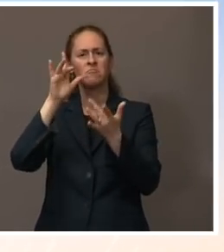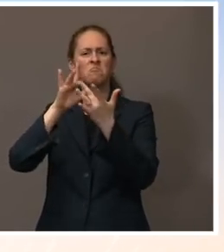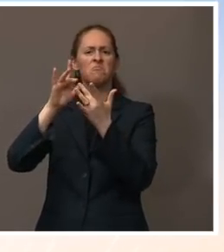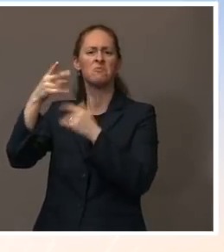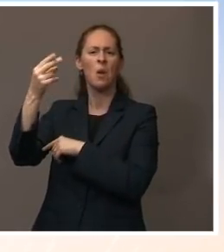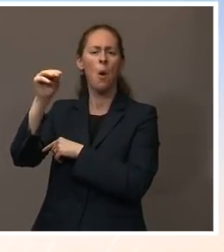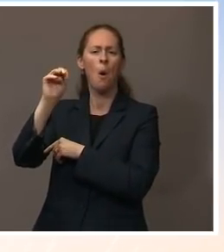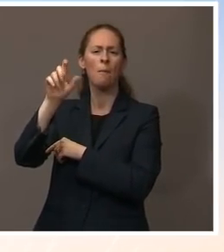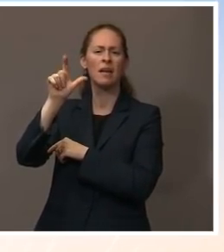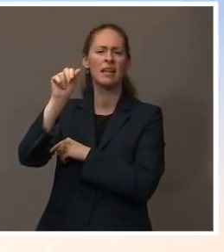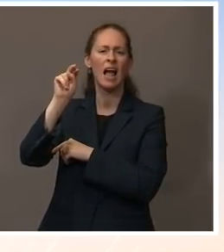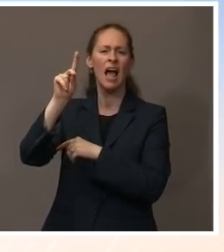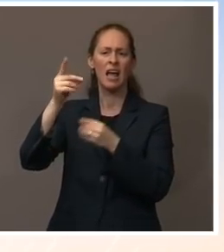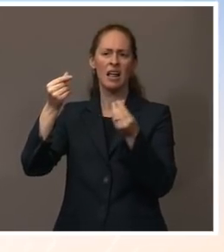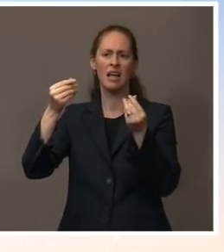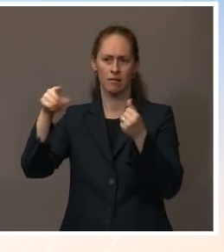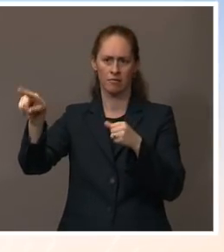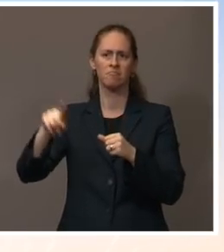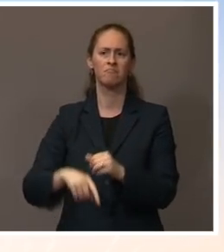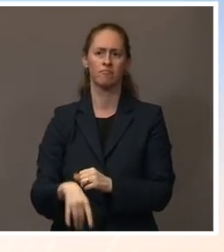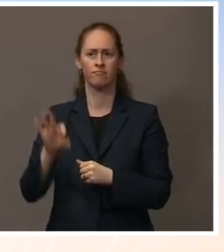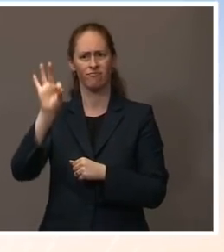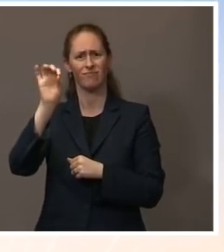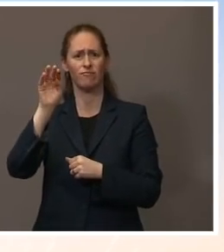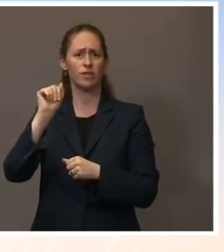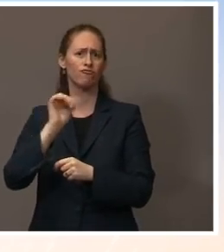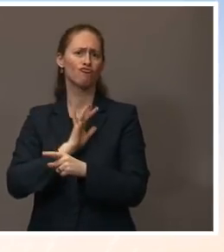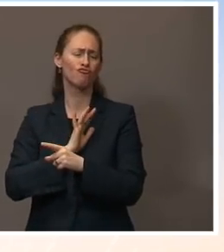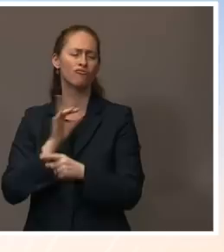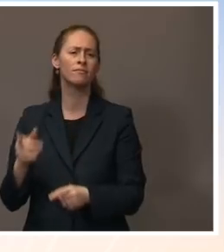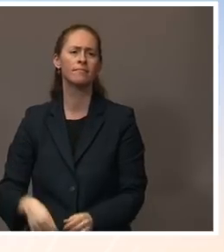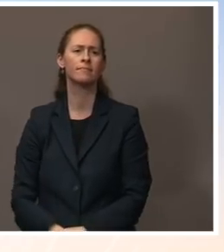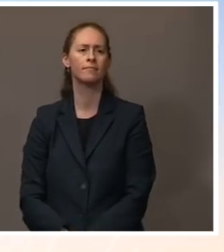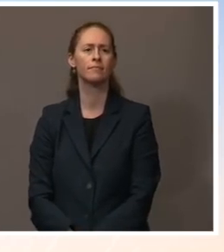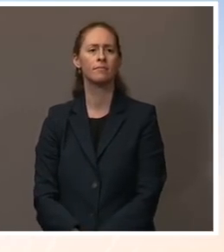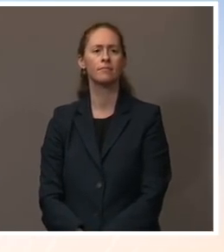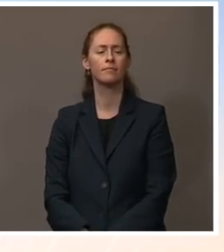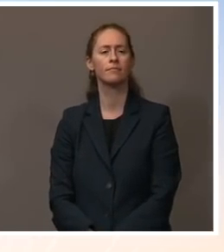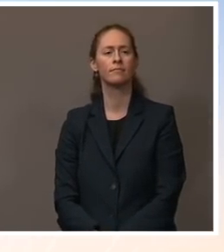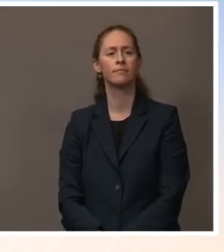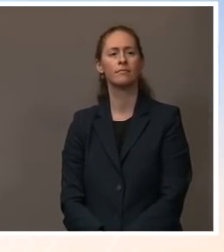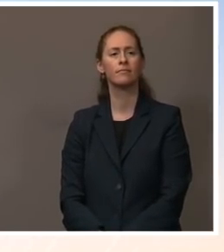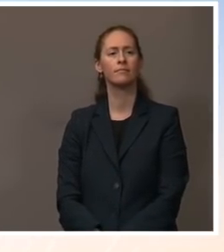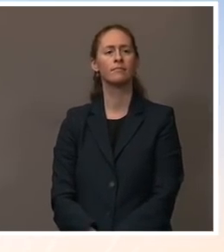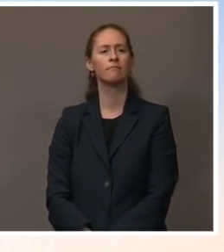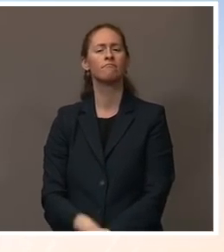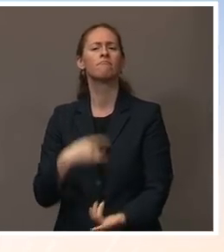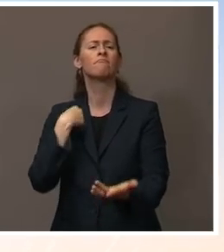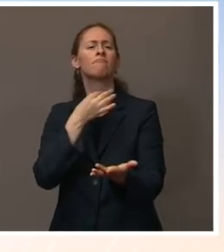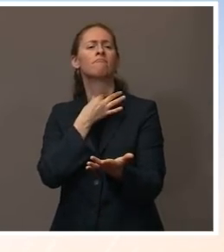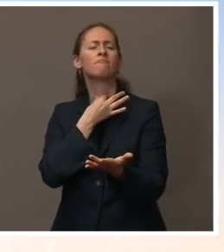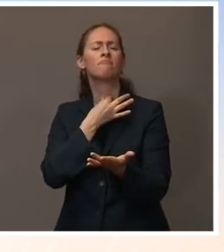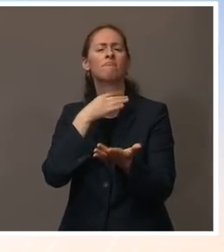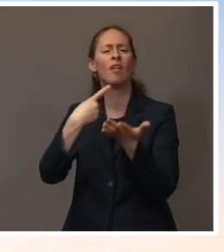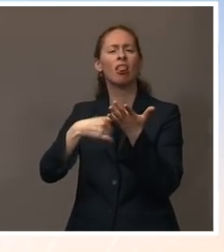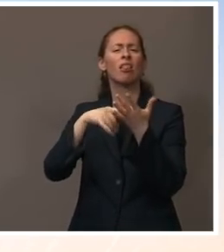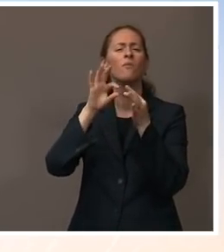The Press: Thanks, Jen. Going back to the 70 percent goal, the CDC data says that there are 13 states that are falling way short of that 70 percent;